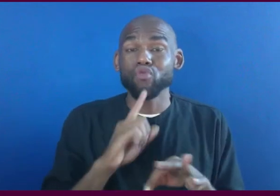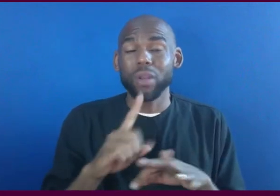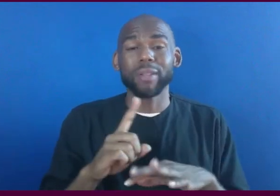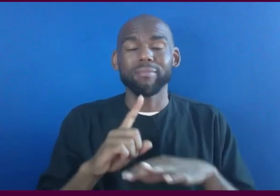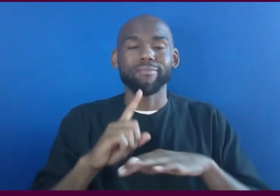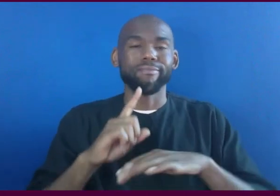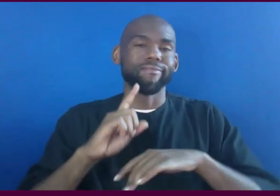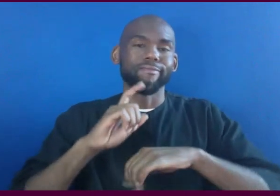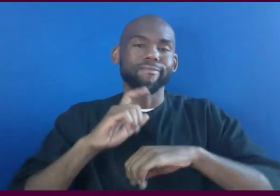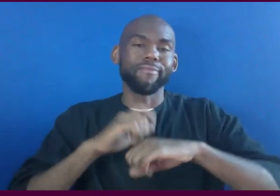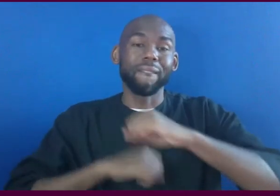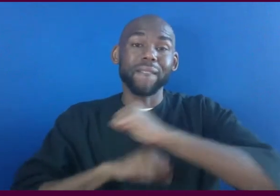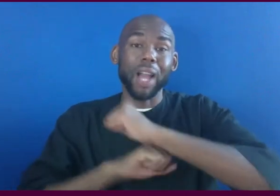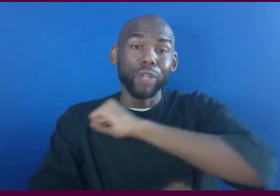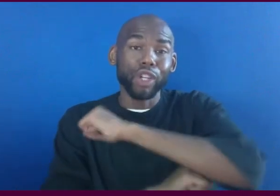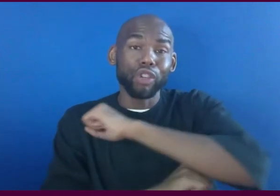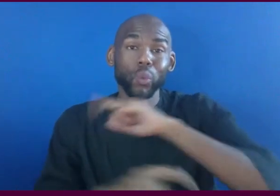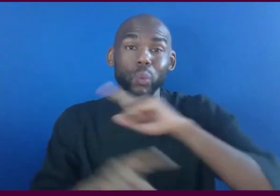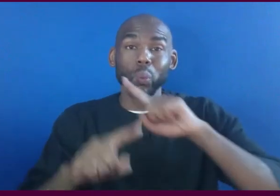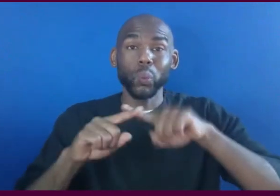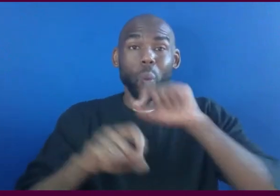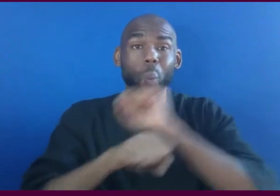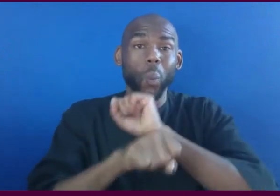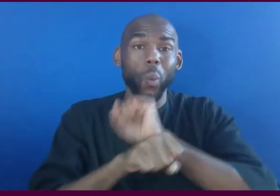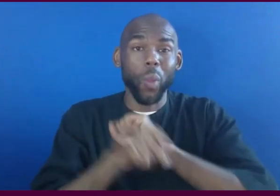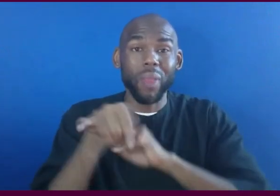to the work that needs to be done.